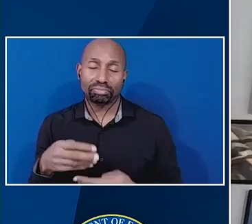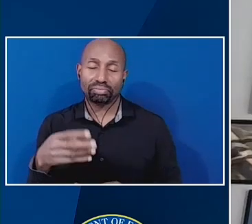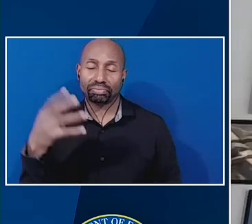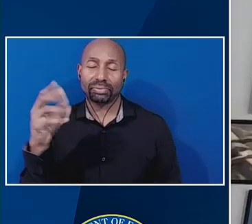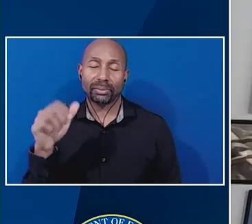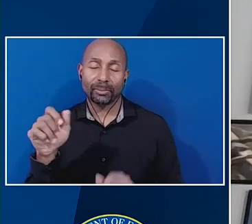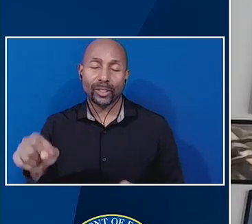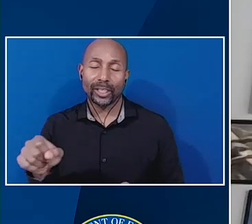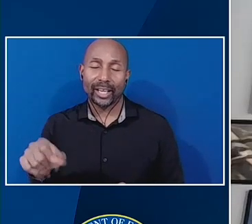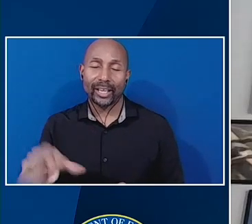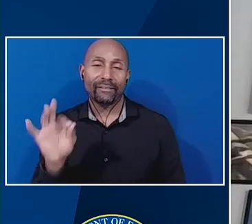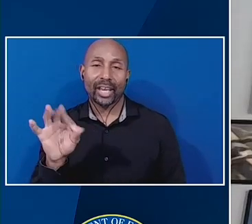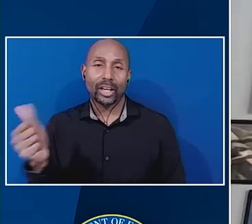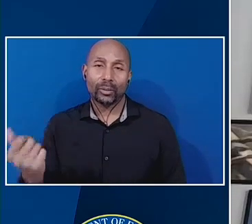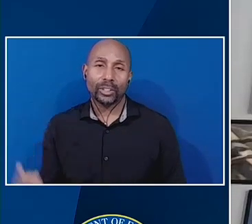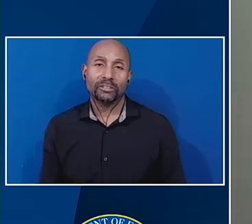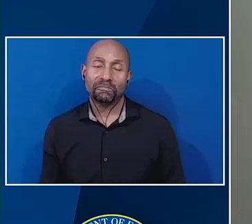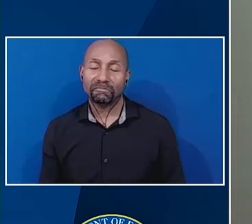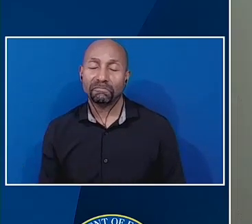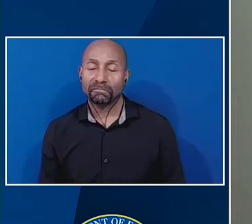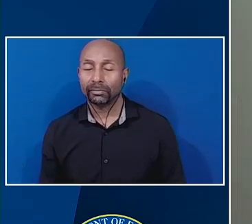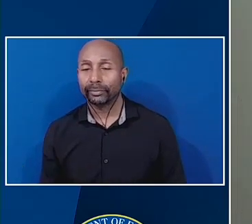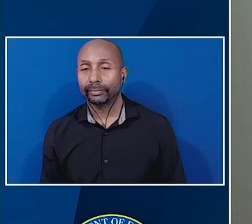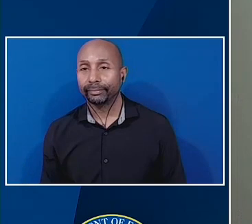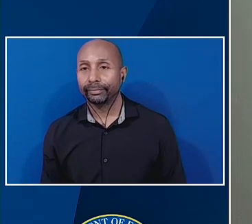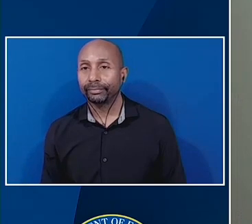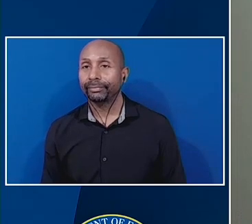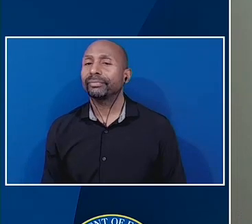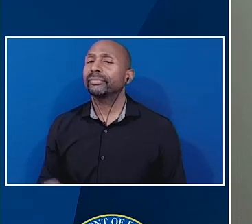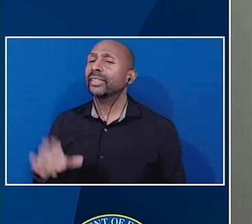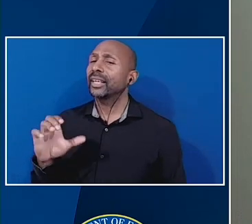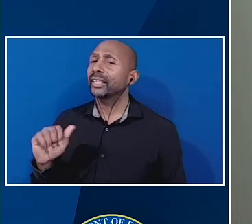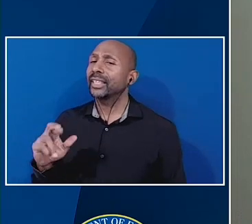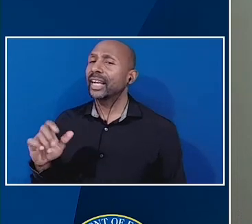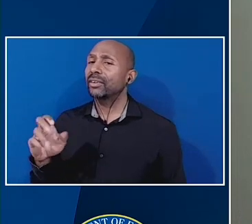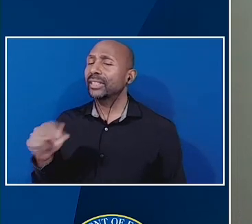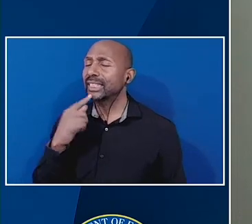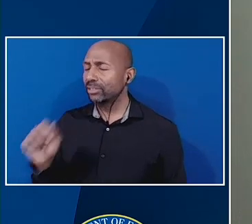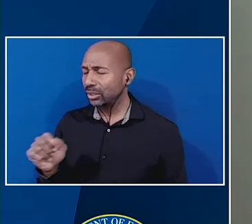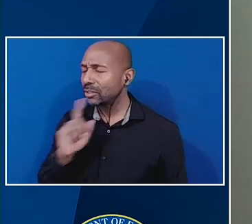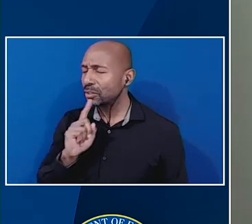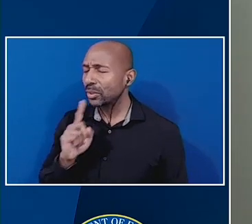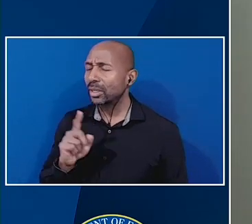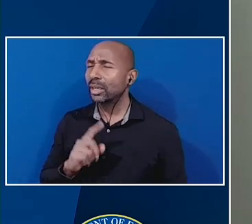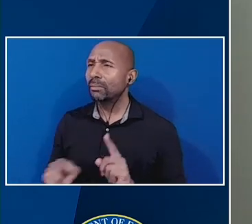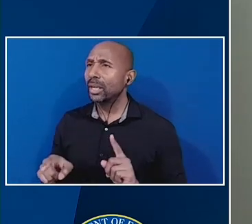others. Sure. But on the other hand, you would want the institution to maybe not continue